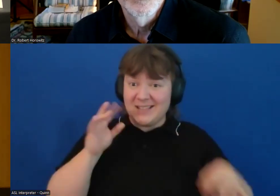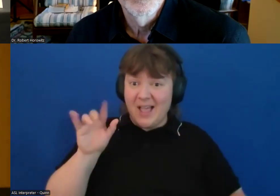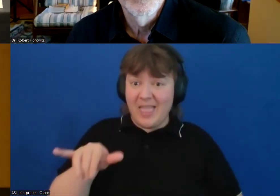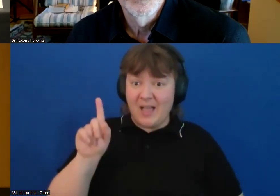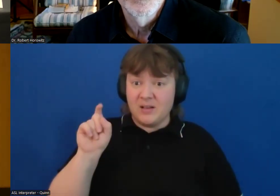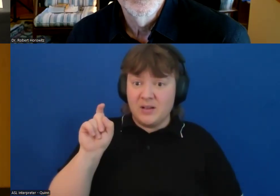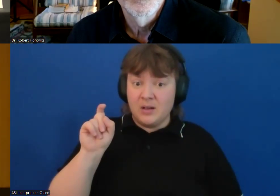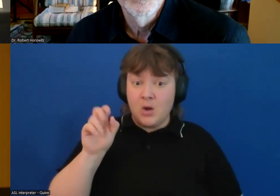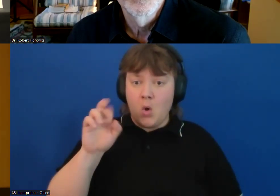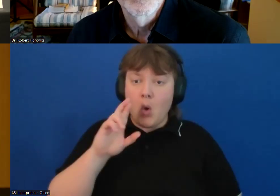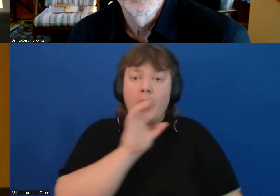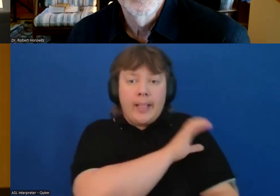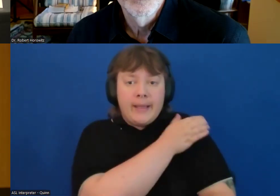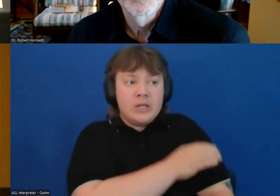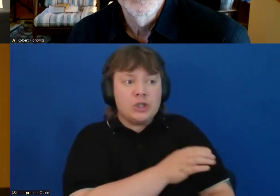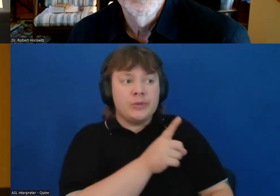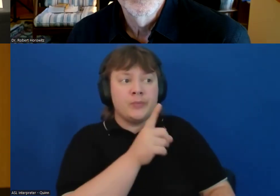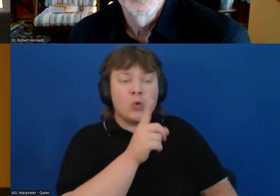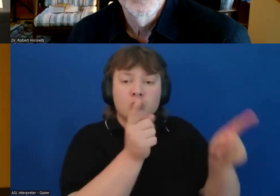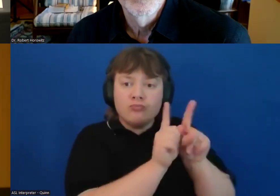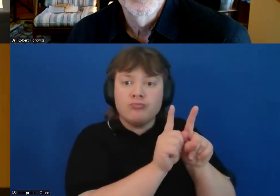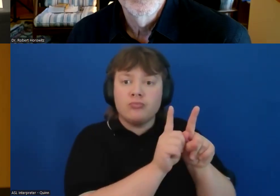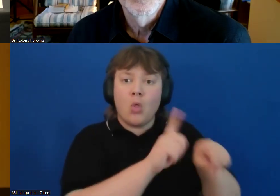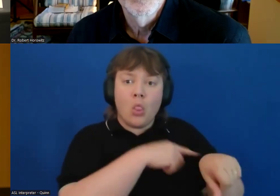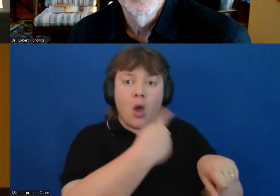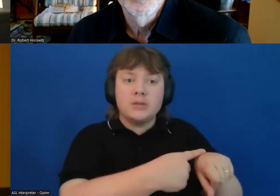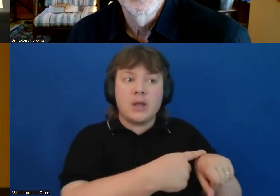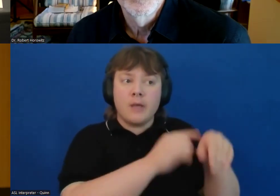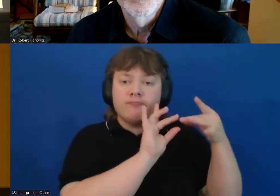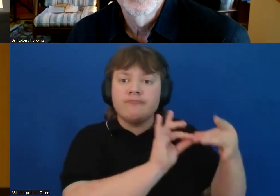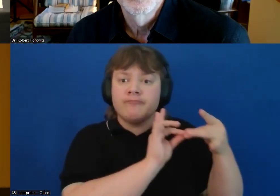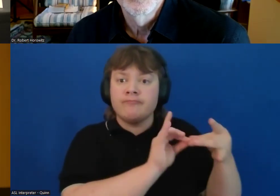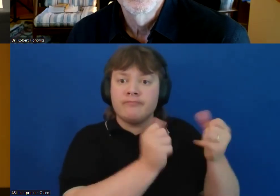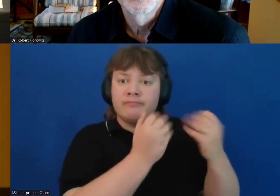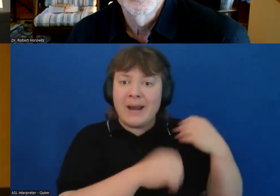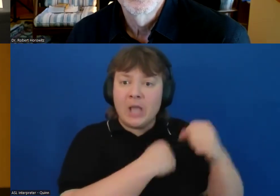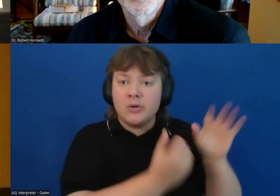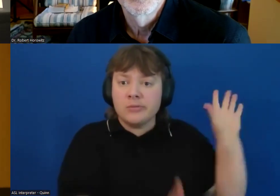would it be a clinician who's worked with someone closely over many years in the context of a career